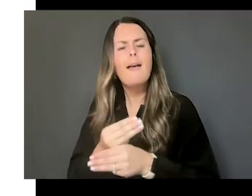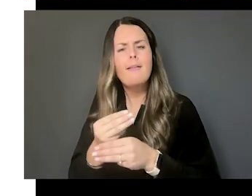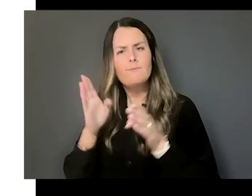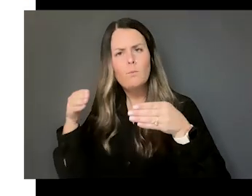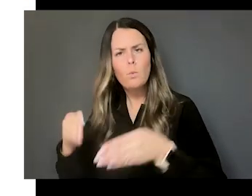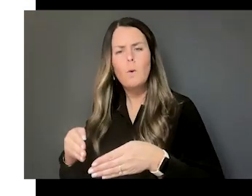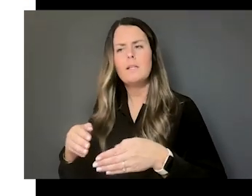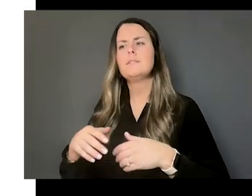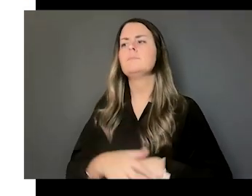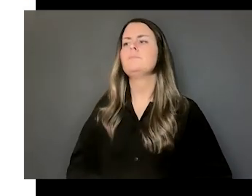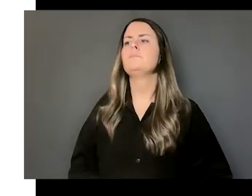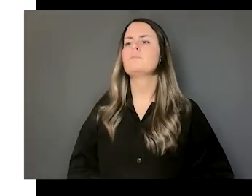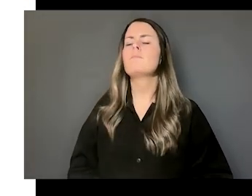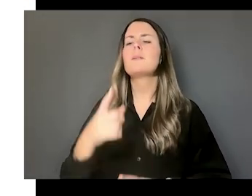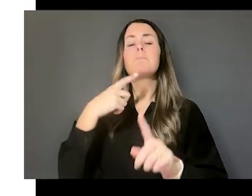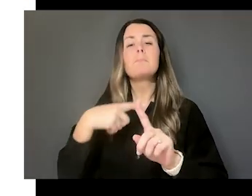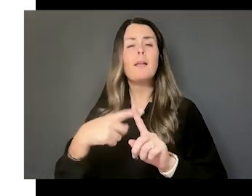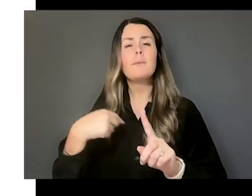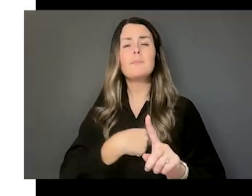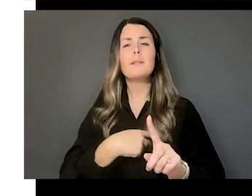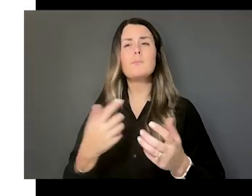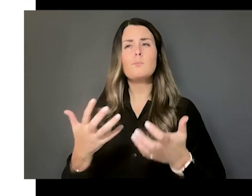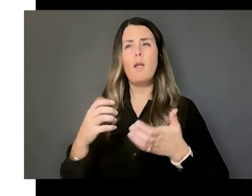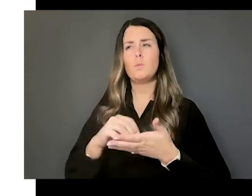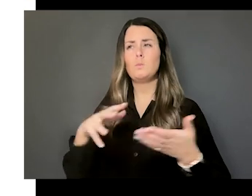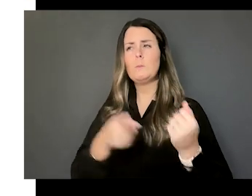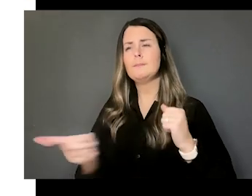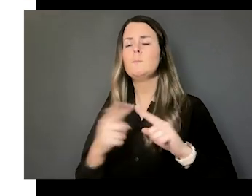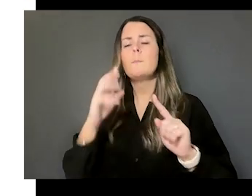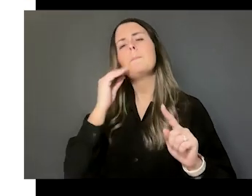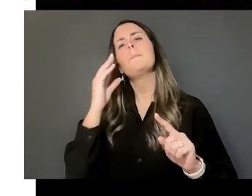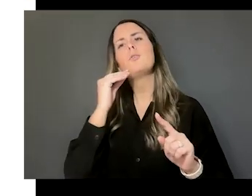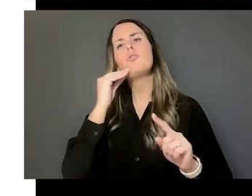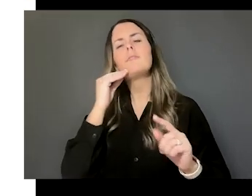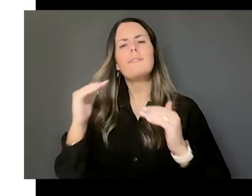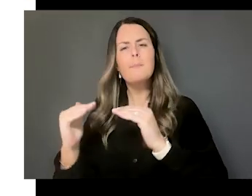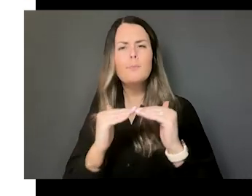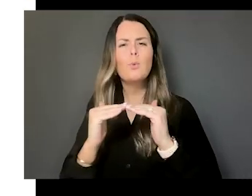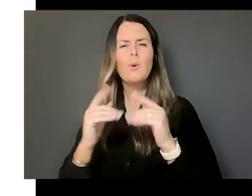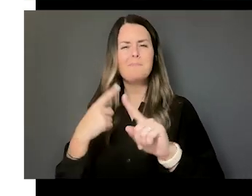In addition to that, we want our students to experience an equitable and challenging curriculum.